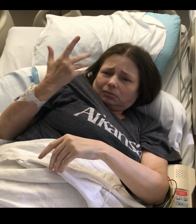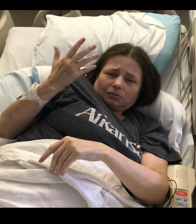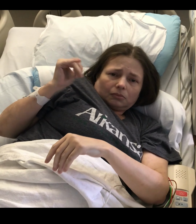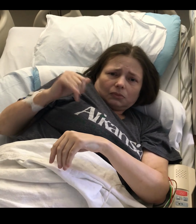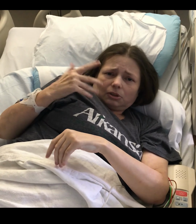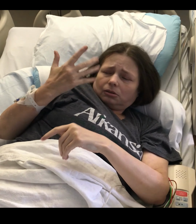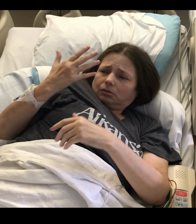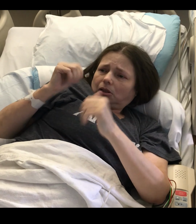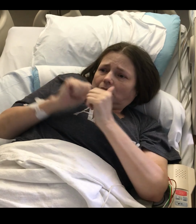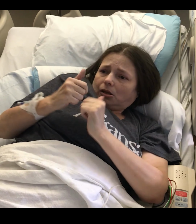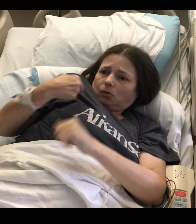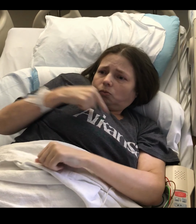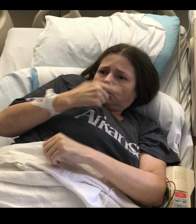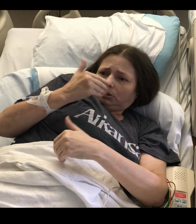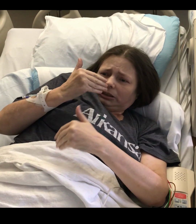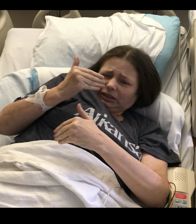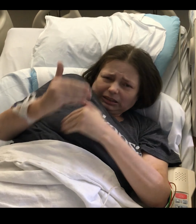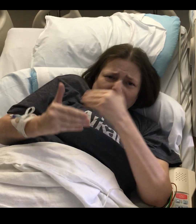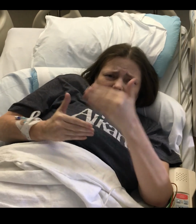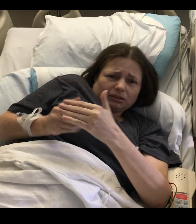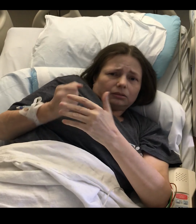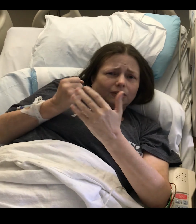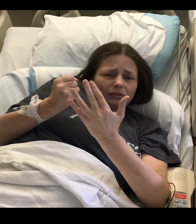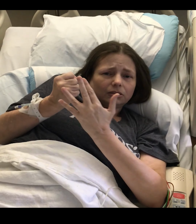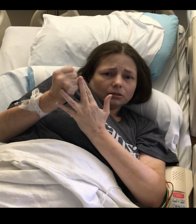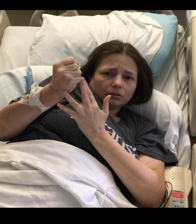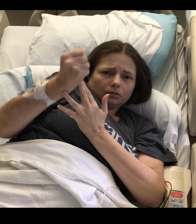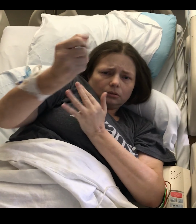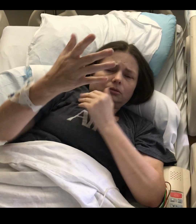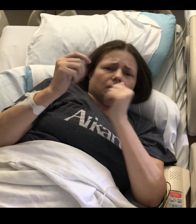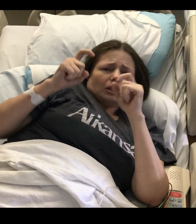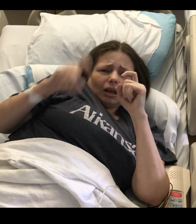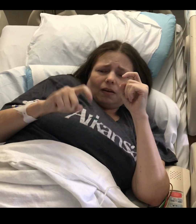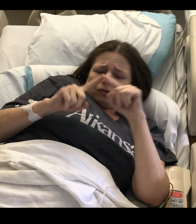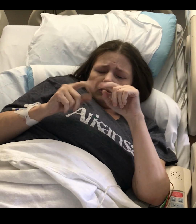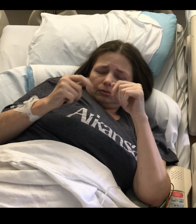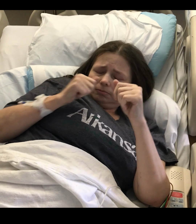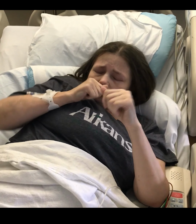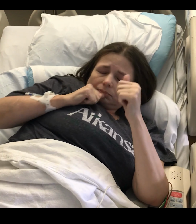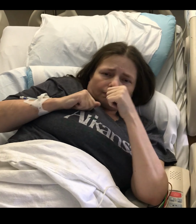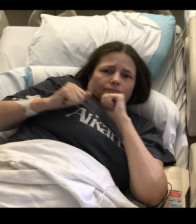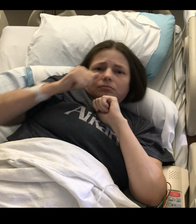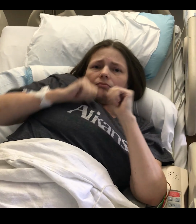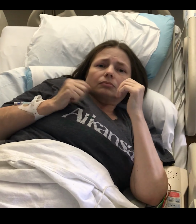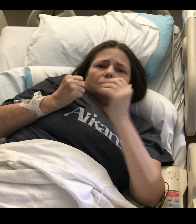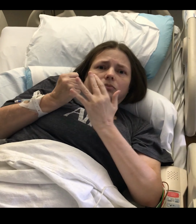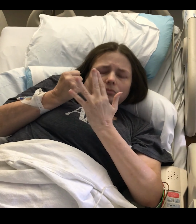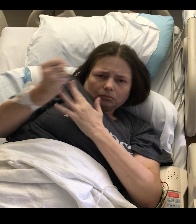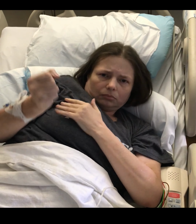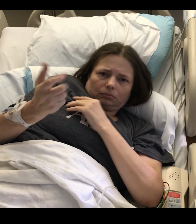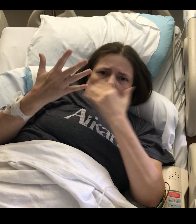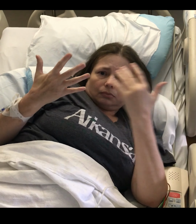This is the only way we truly can keep pushing forward and breaking through these things, made possible only by our blood, sweat